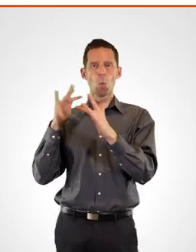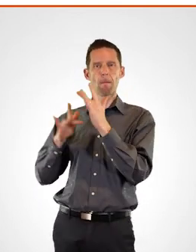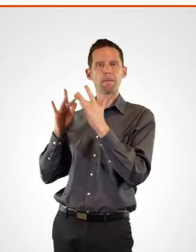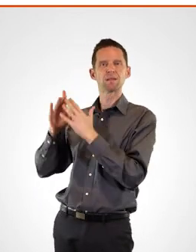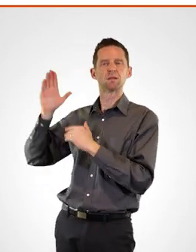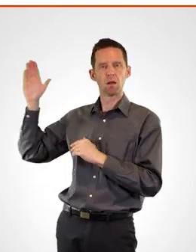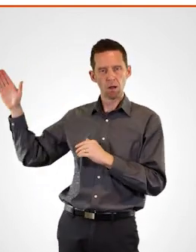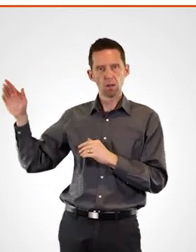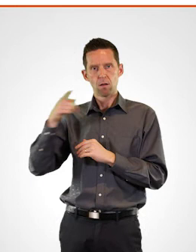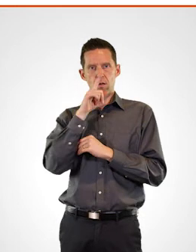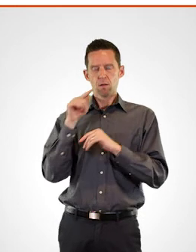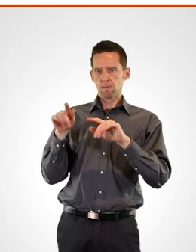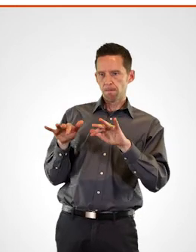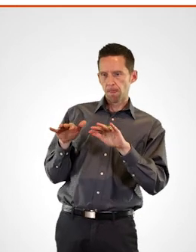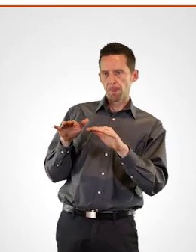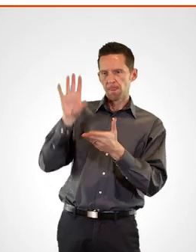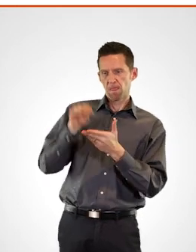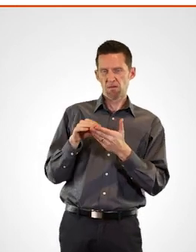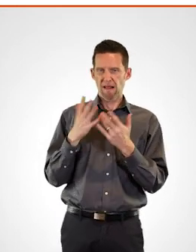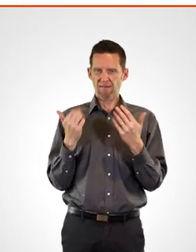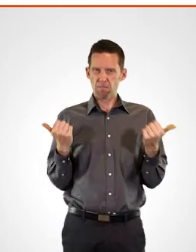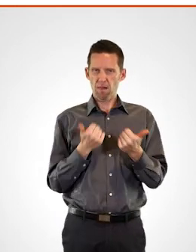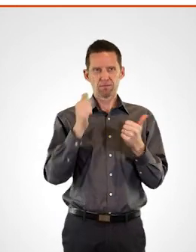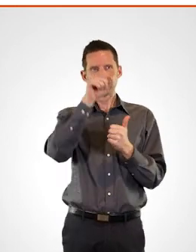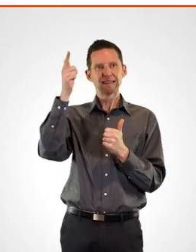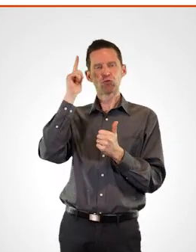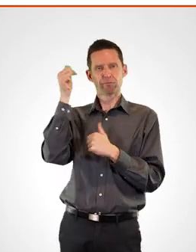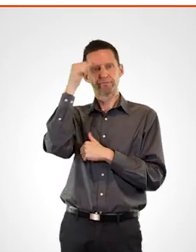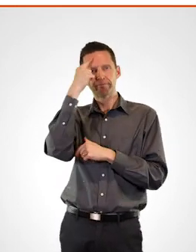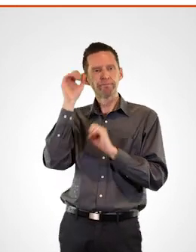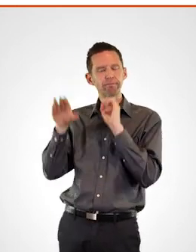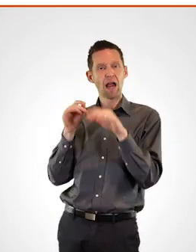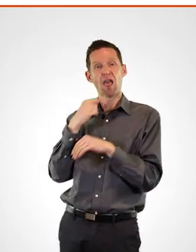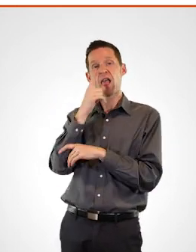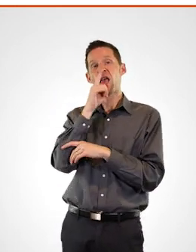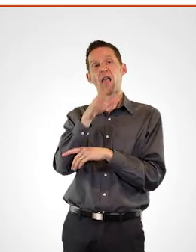there are a lot of very smart, crafty teachers out there. And so I happen to follow this one teacher